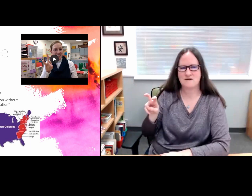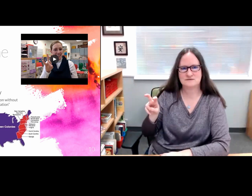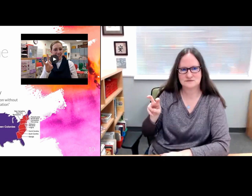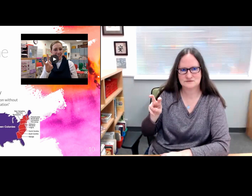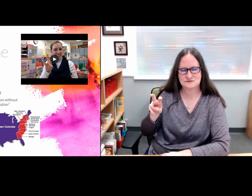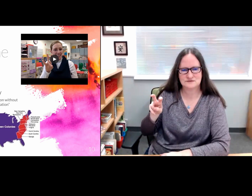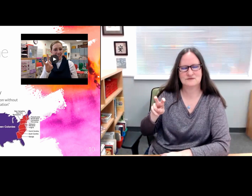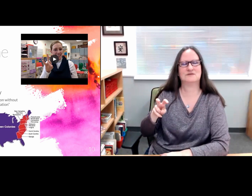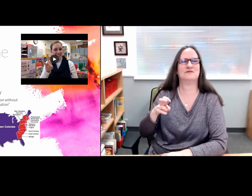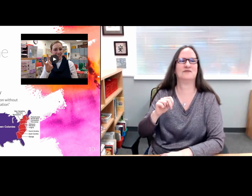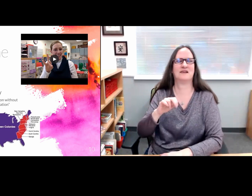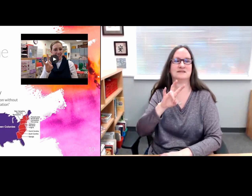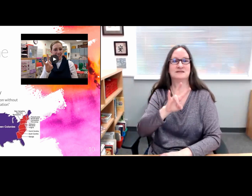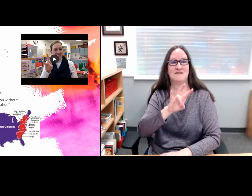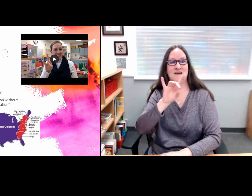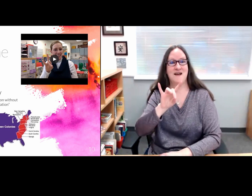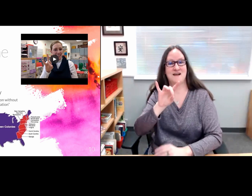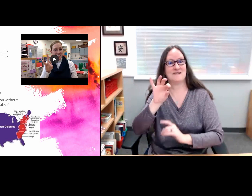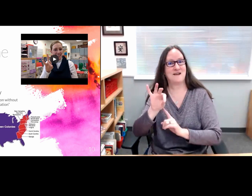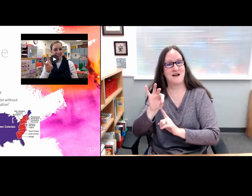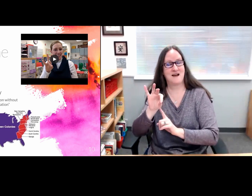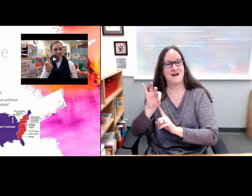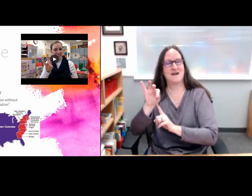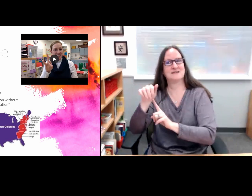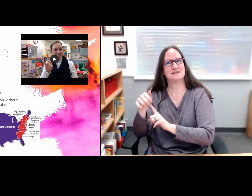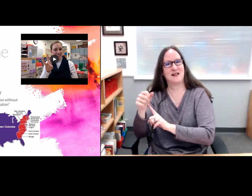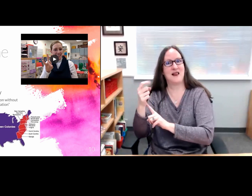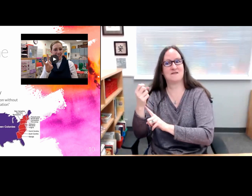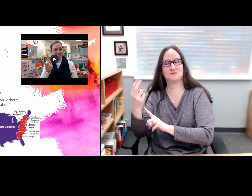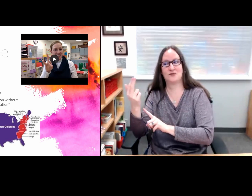give a buzz and say if seven is the buzzword, you can go along and when the person who's seven